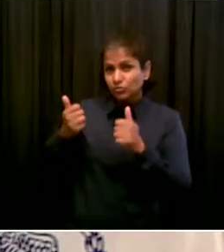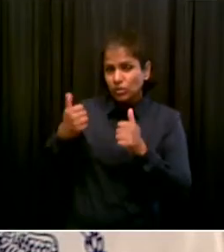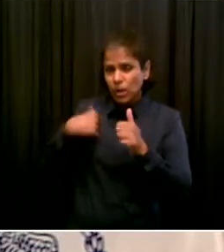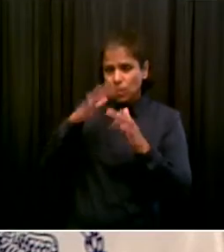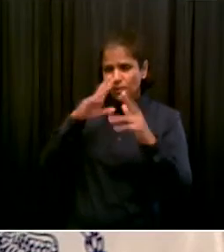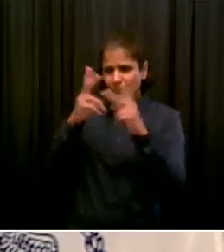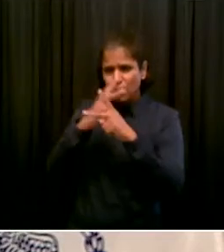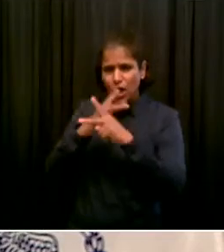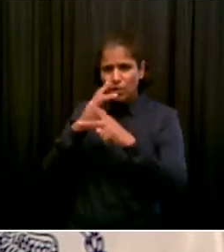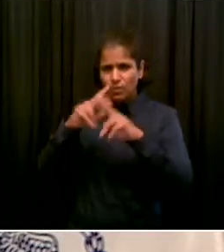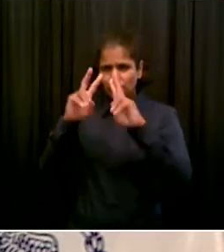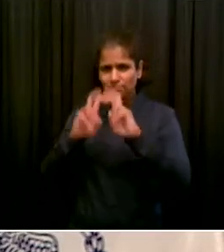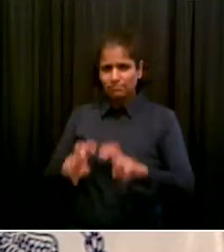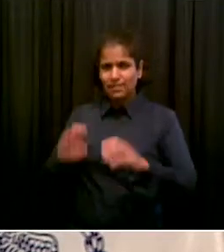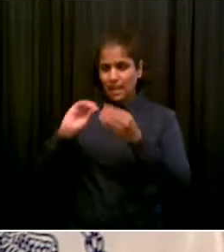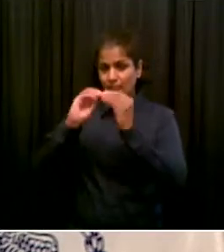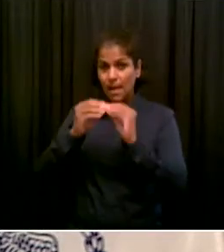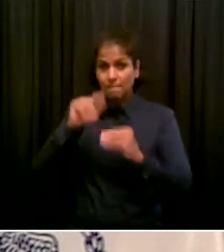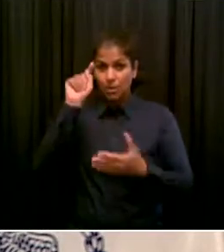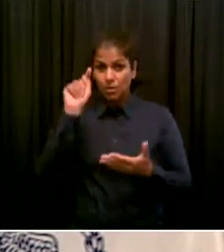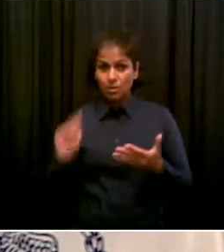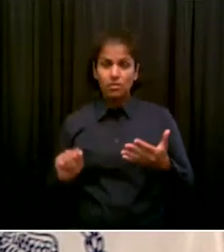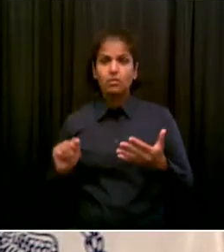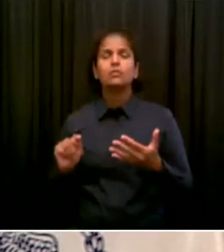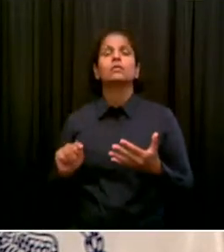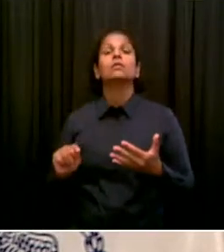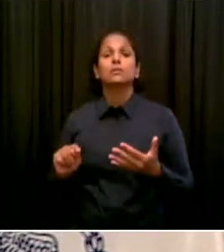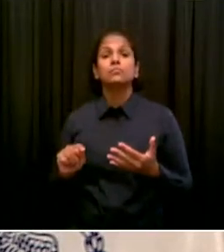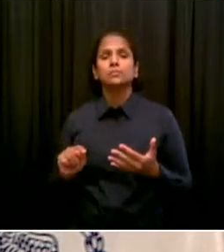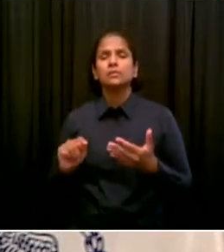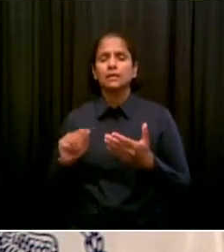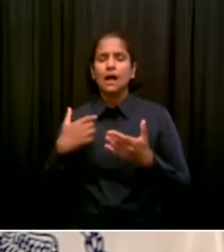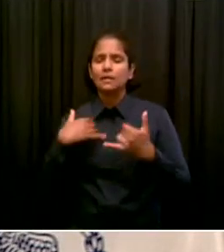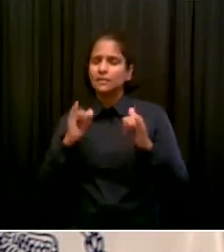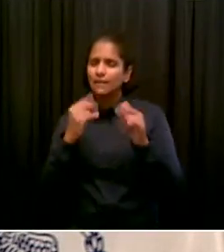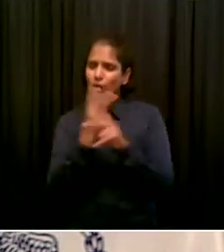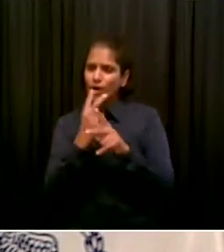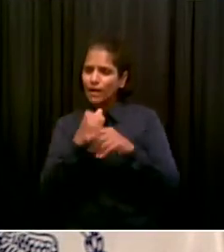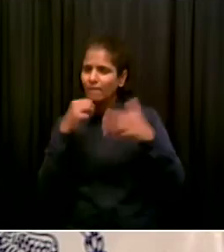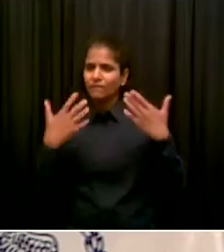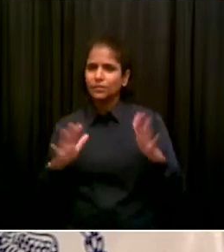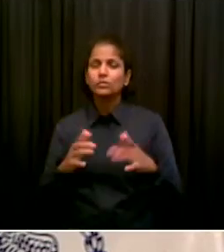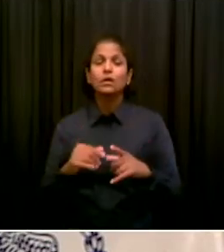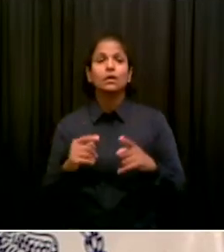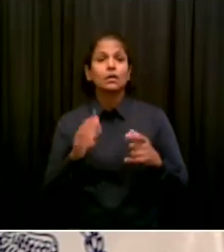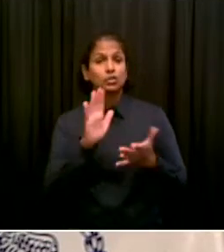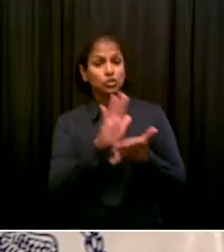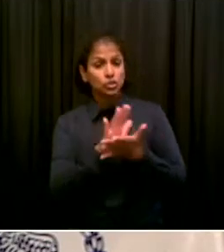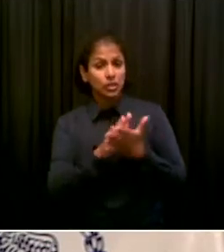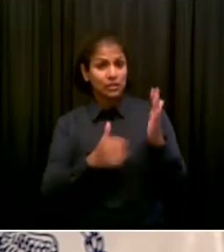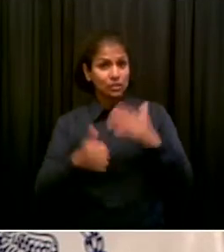WORKING FROM, THAT BECOMES LIKE